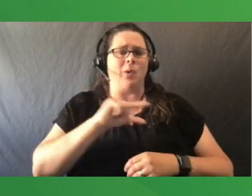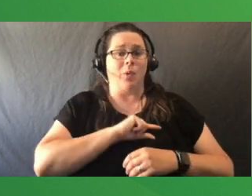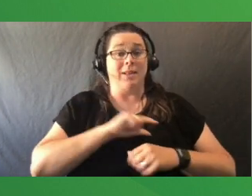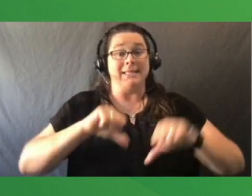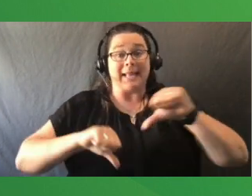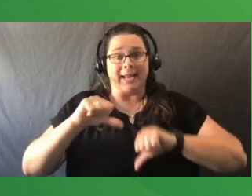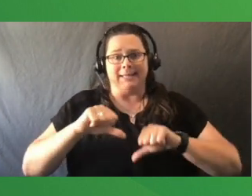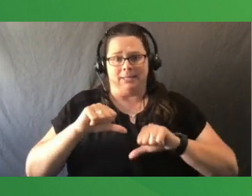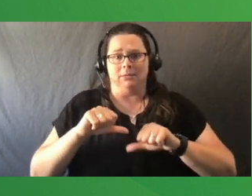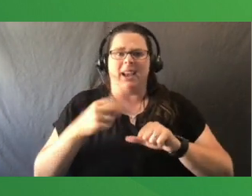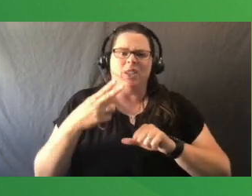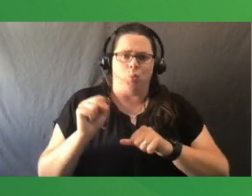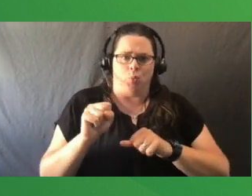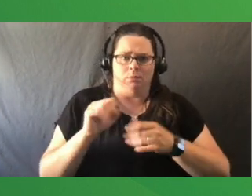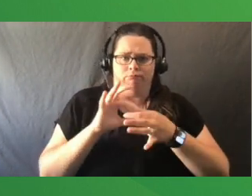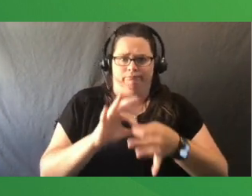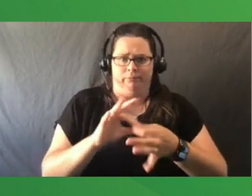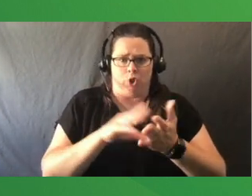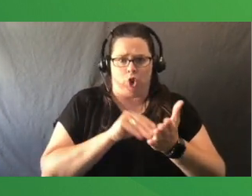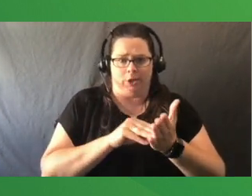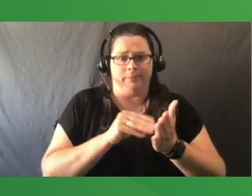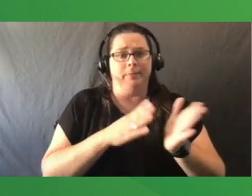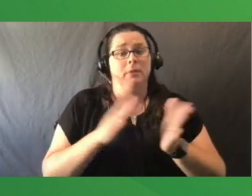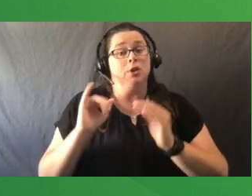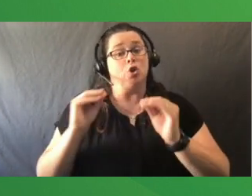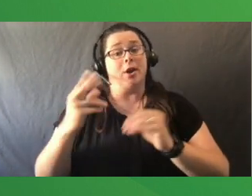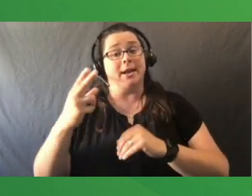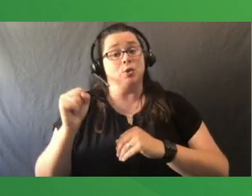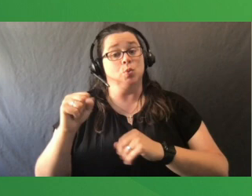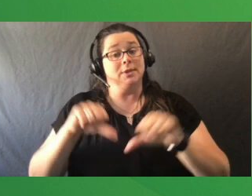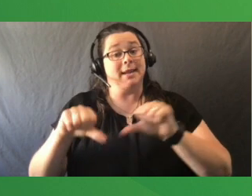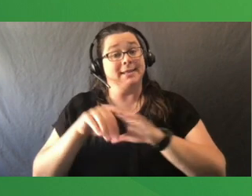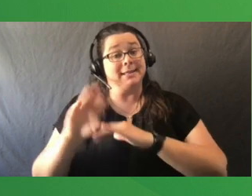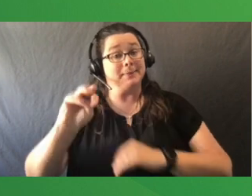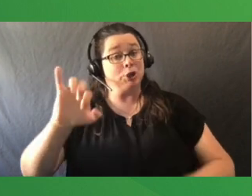She also taught high school science in Michigan for 15 years.